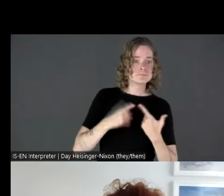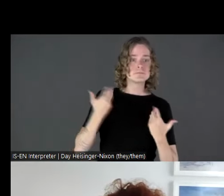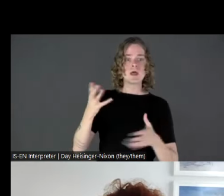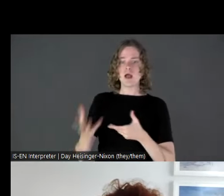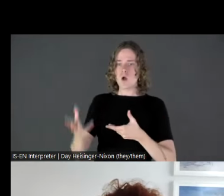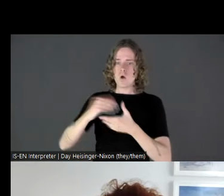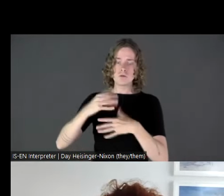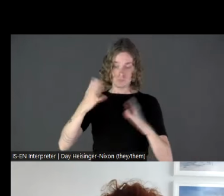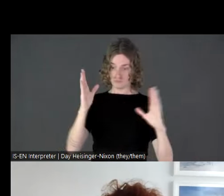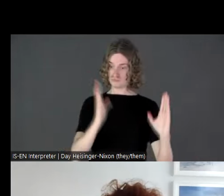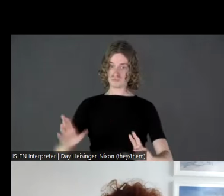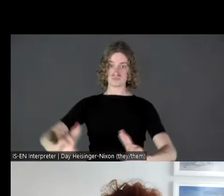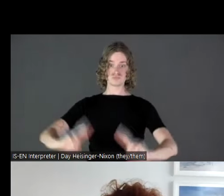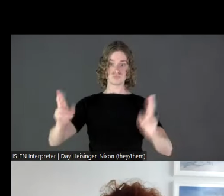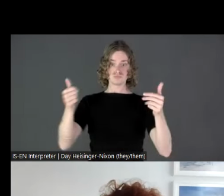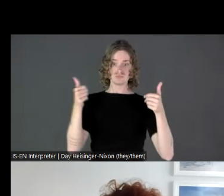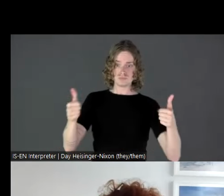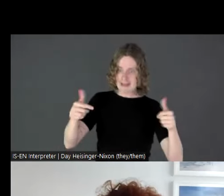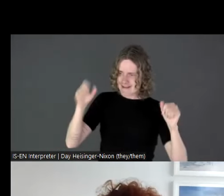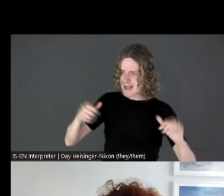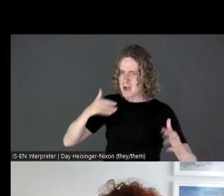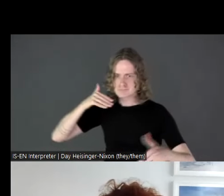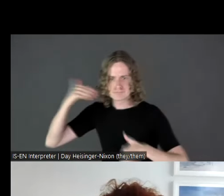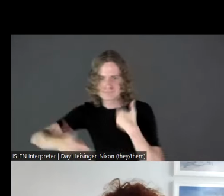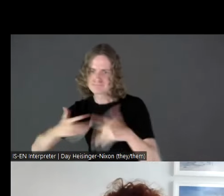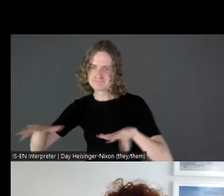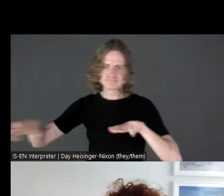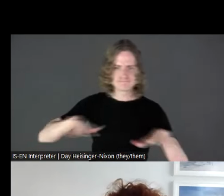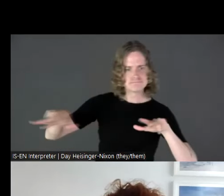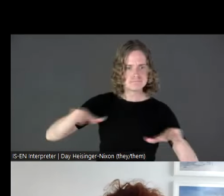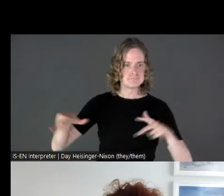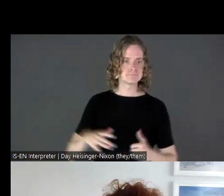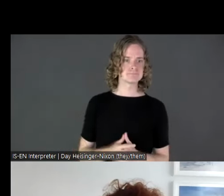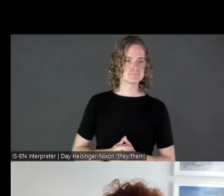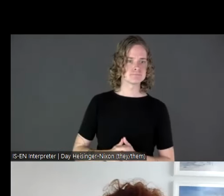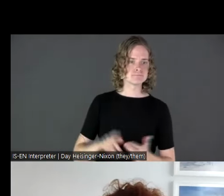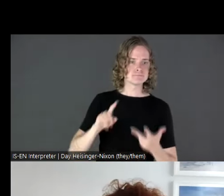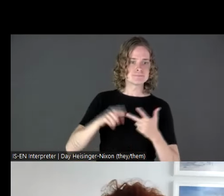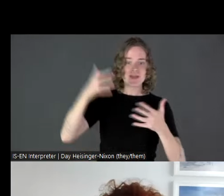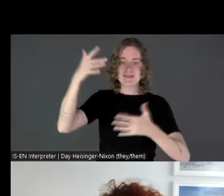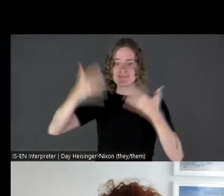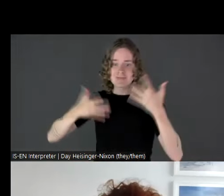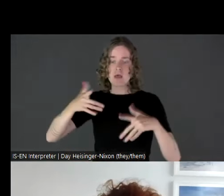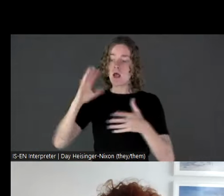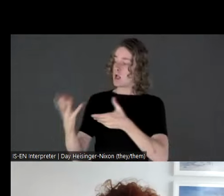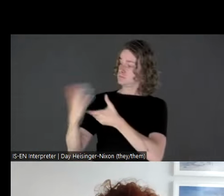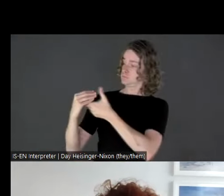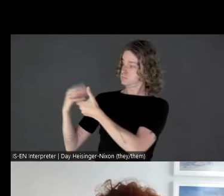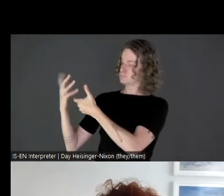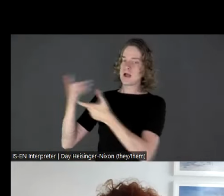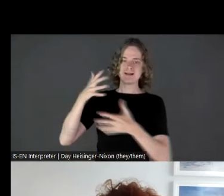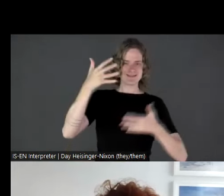water, sanitation and hygiene, wash, and gender based violence. And within this, you will find